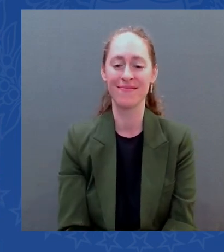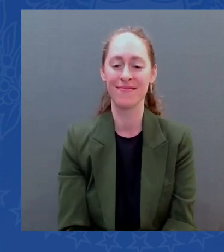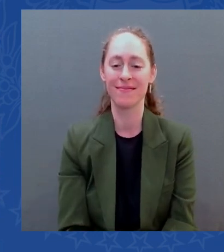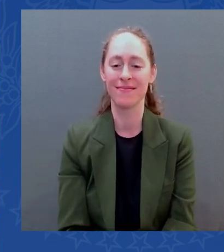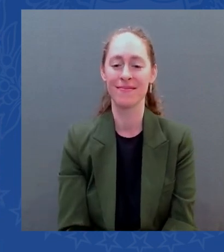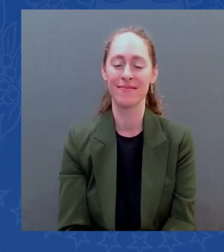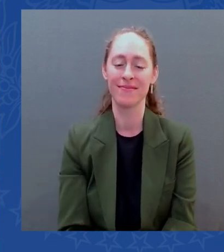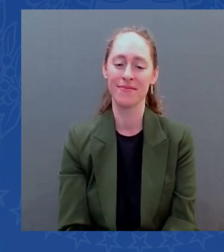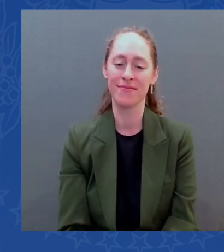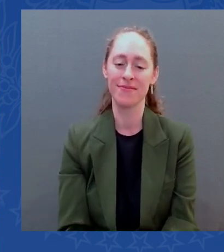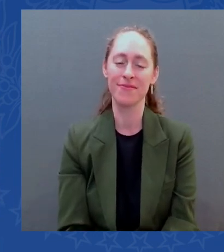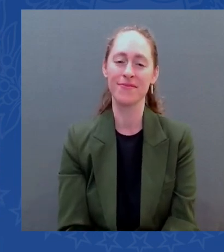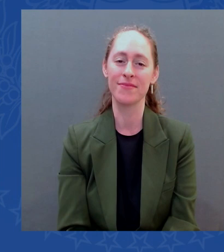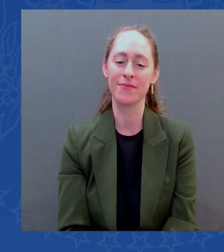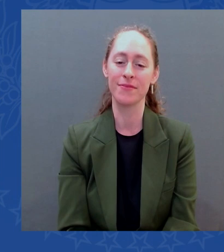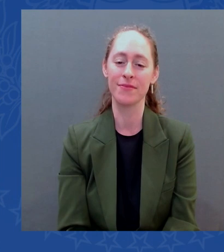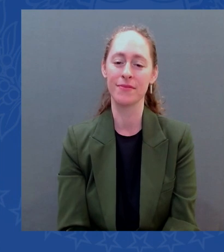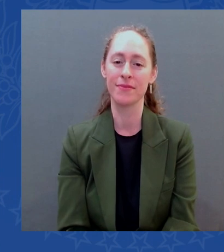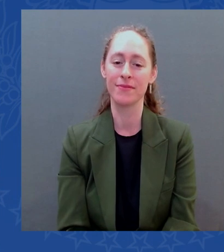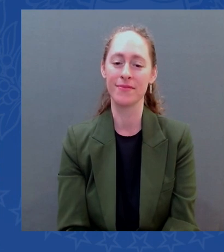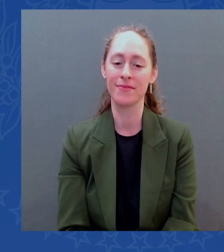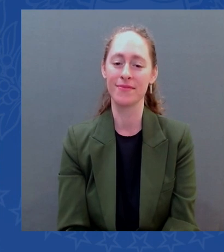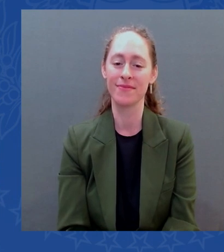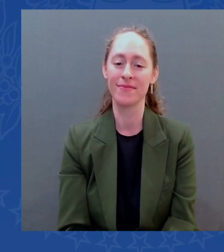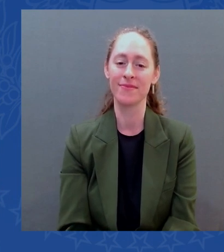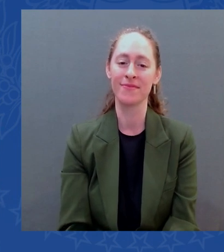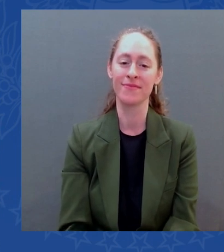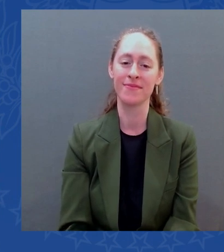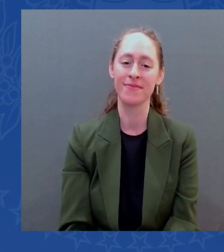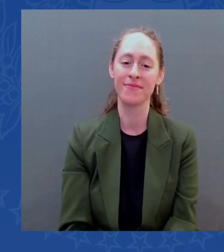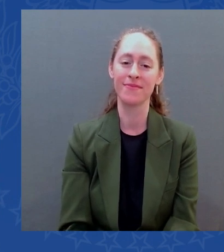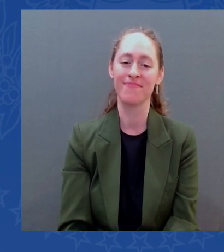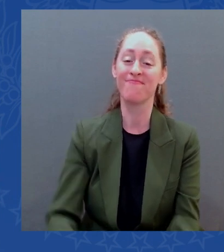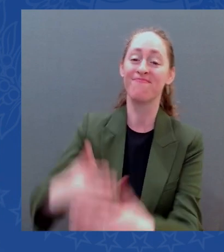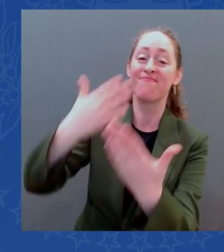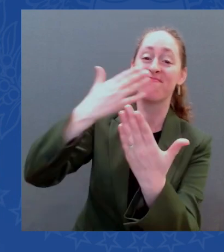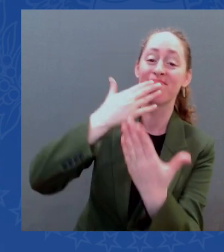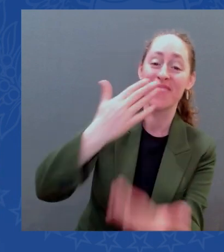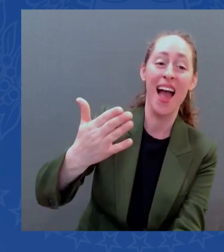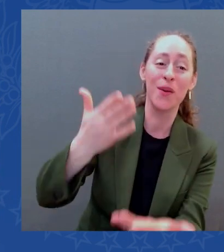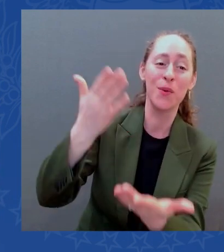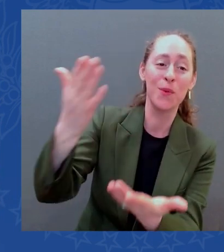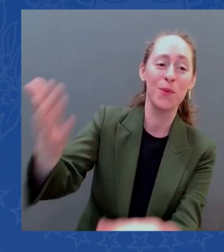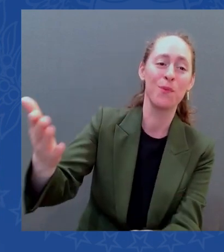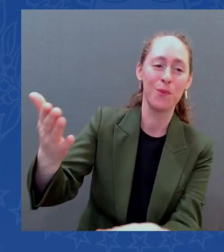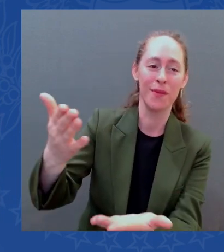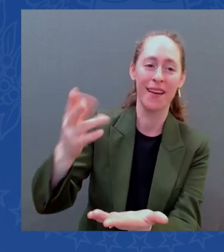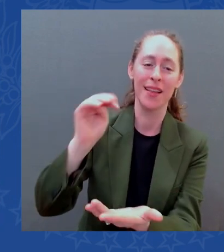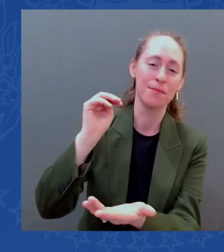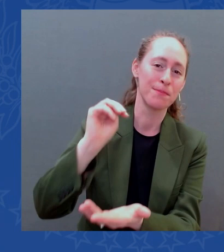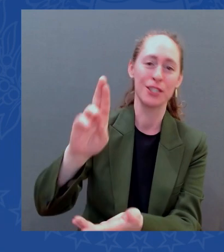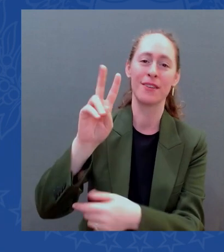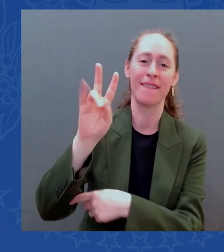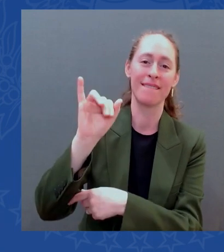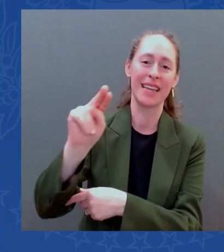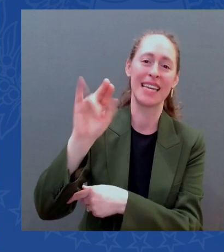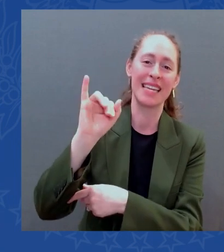Mr. McDonagh: Thanks, Mr. Vinik. Mr. President, on behalf of all the players, coaches, and staff from the Tampa Bay Lightning,